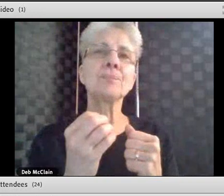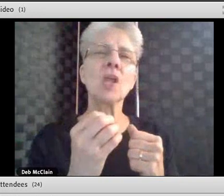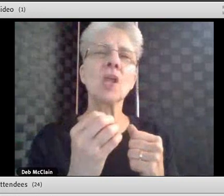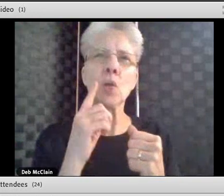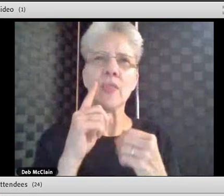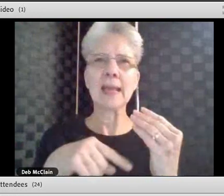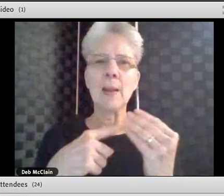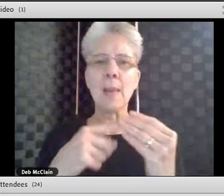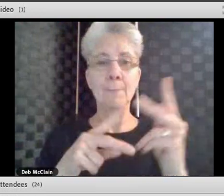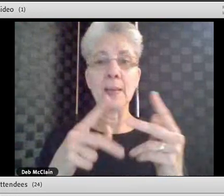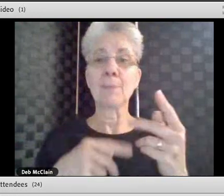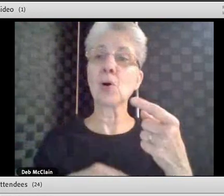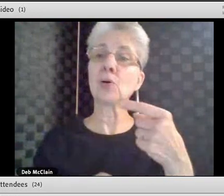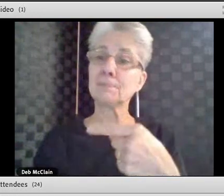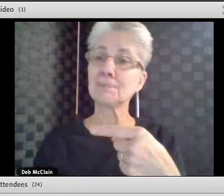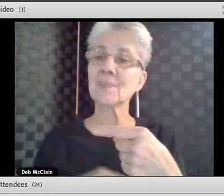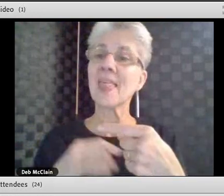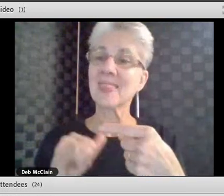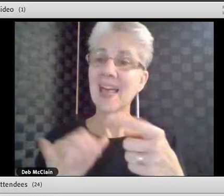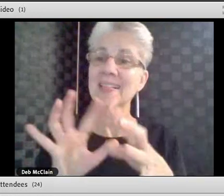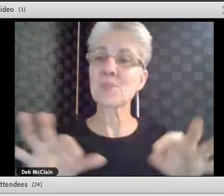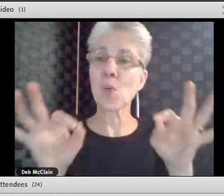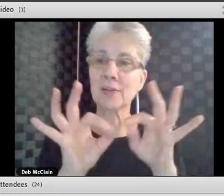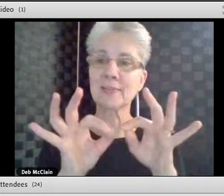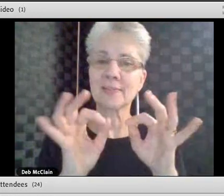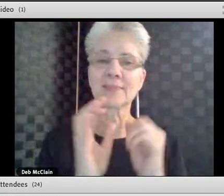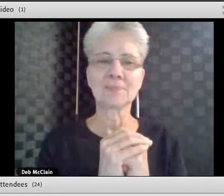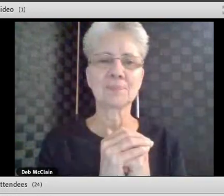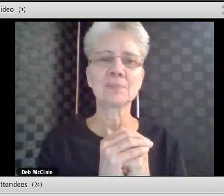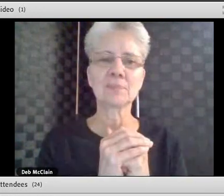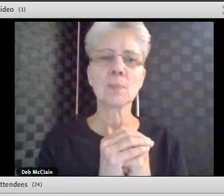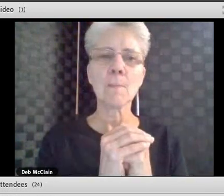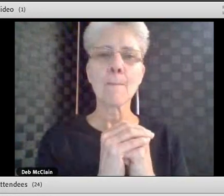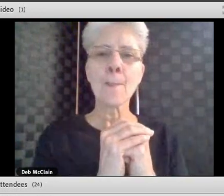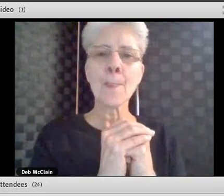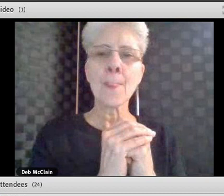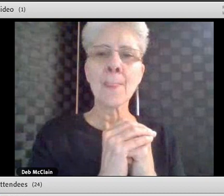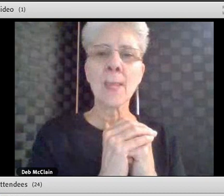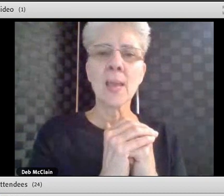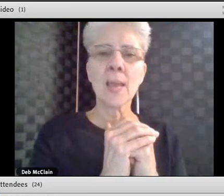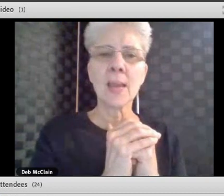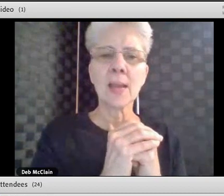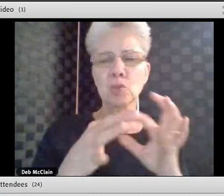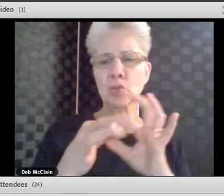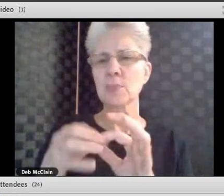So when you're thinking about people, that's very important.